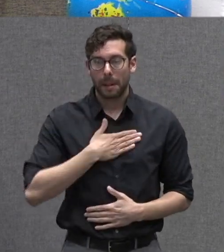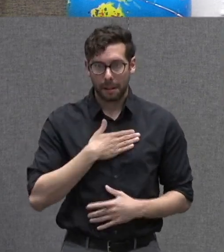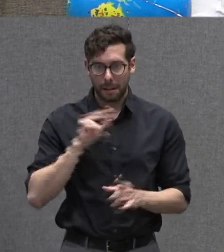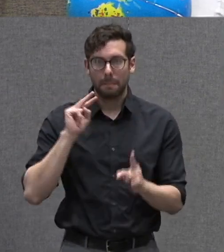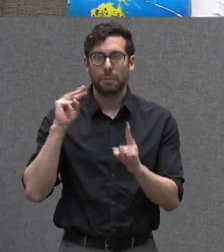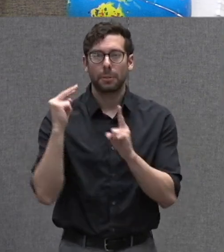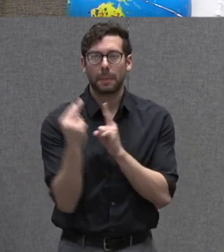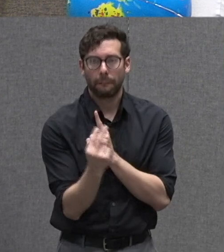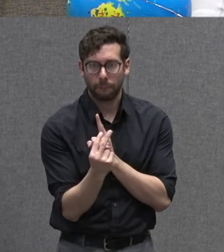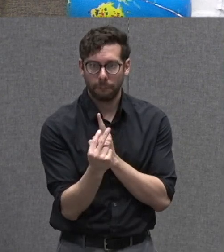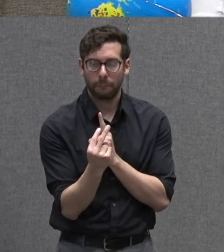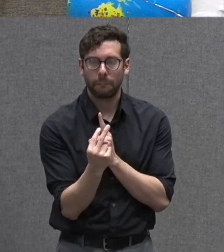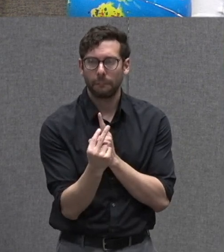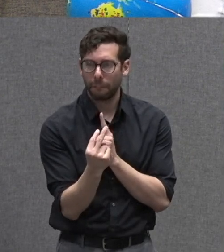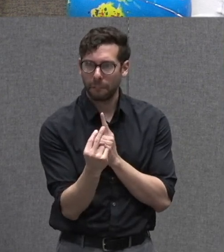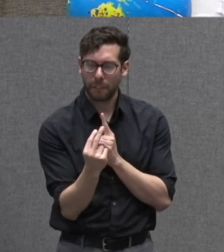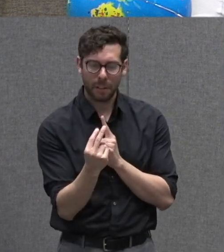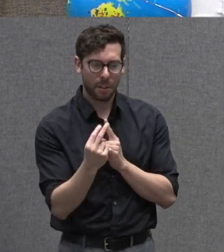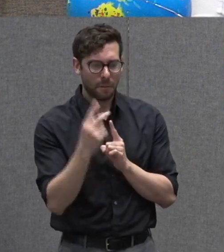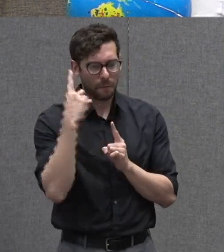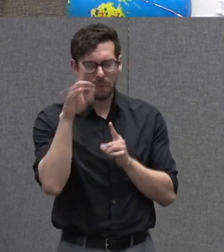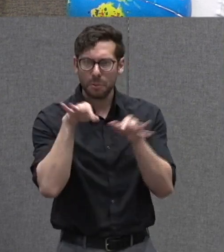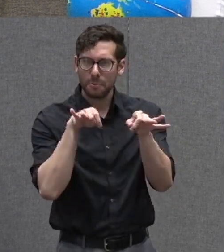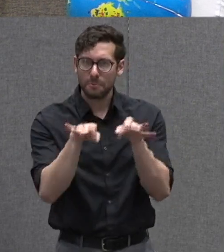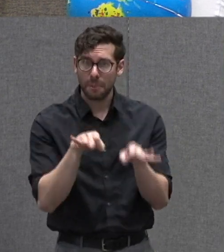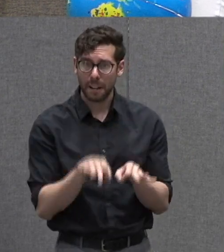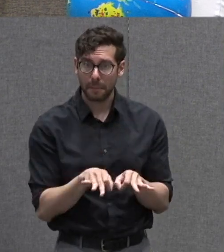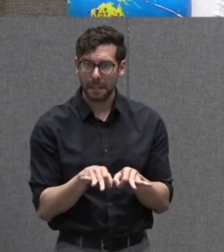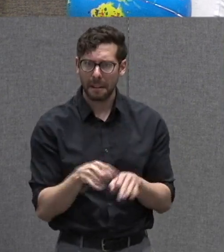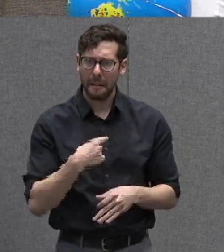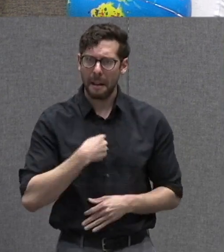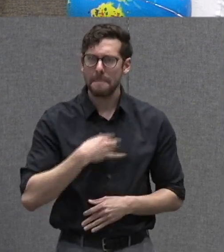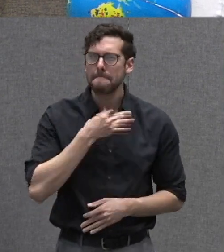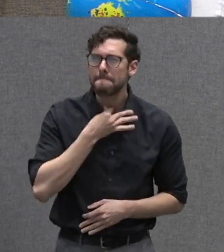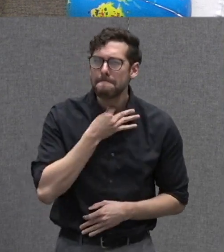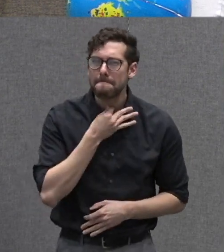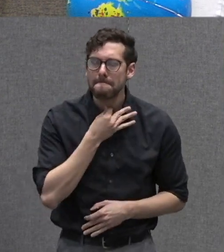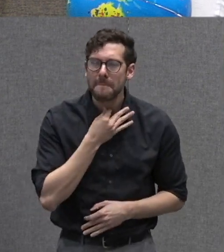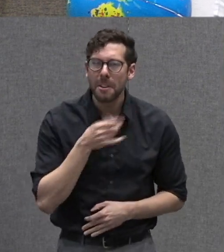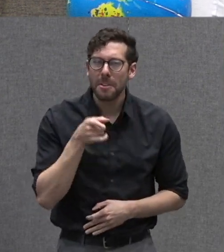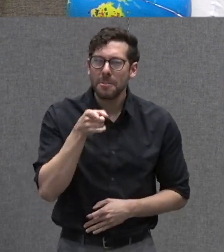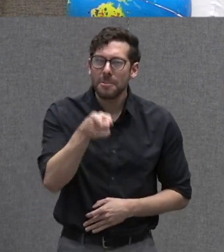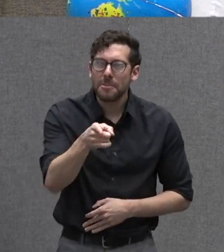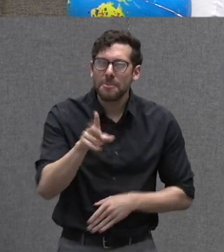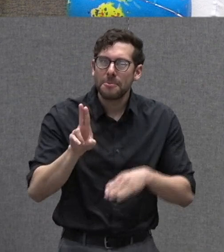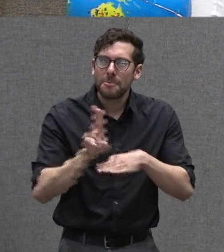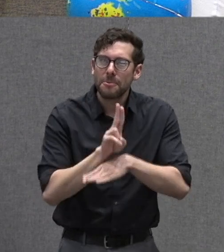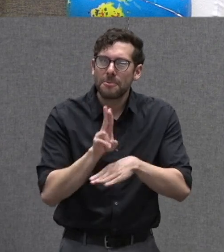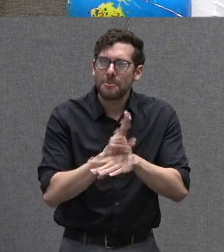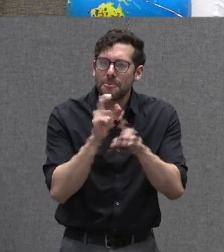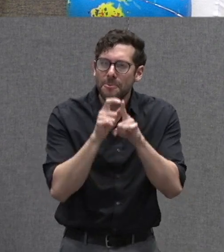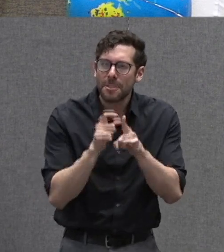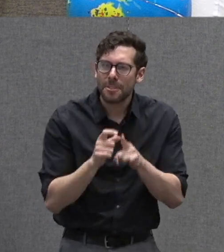And I wonder how you use words to describe things. Wouldn't it be fun if you could use some of my words today